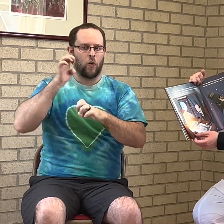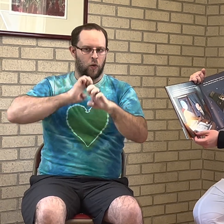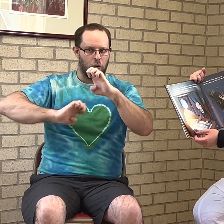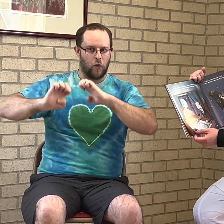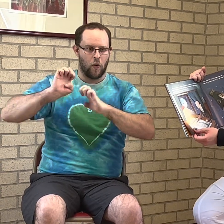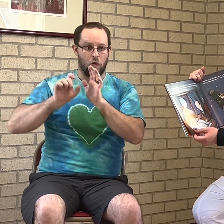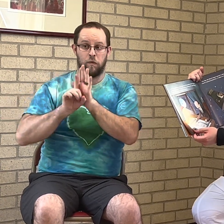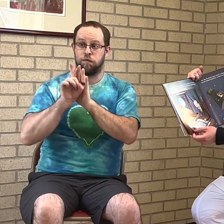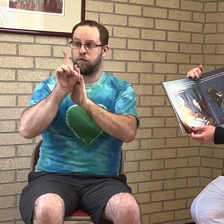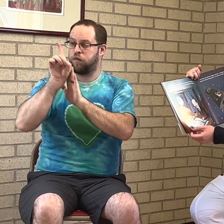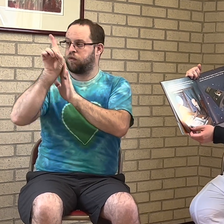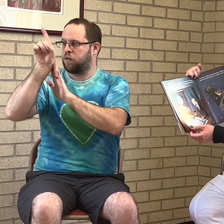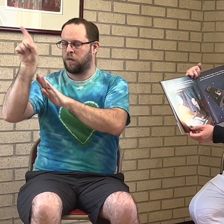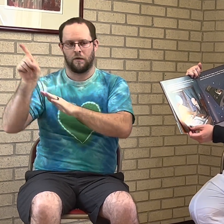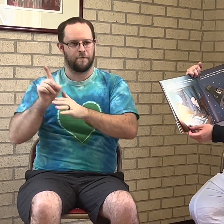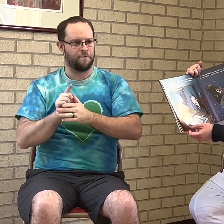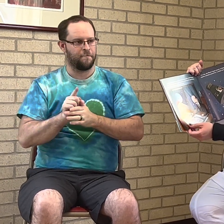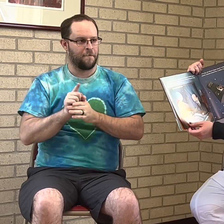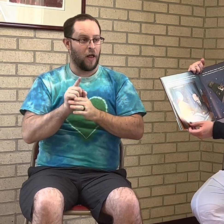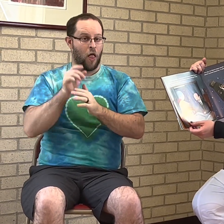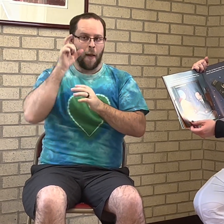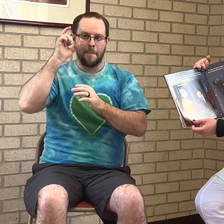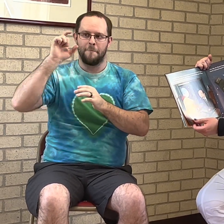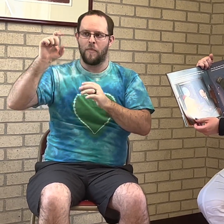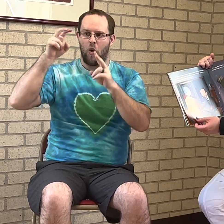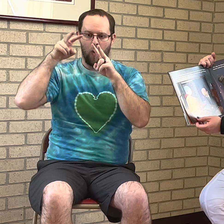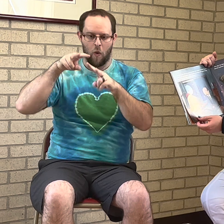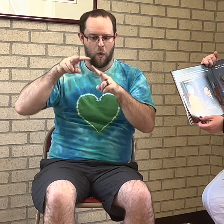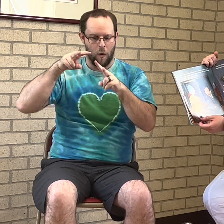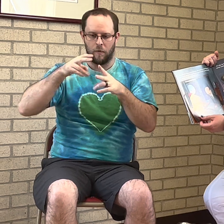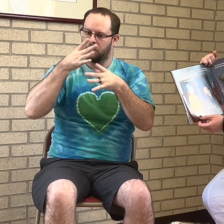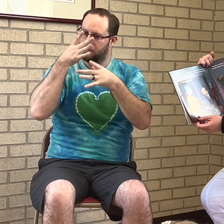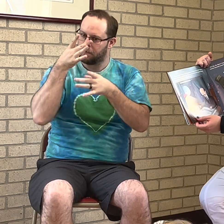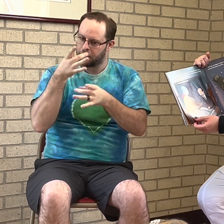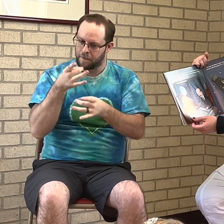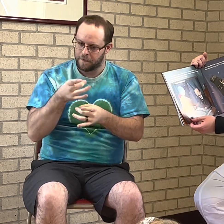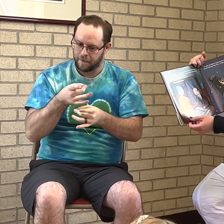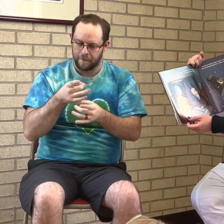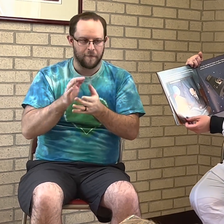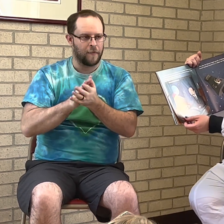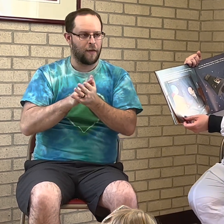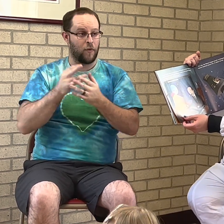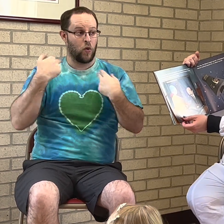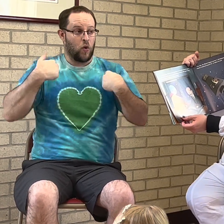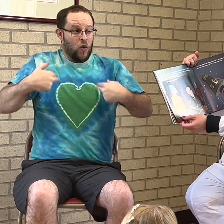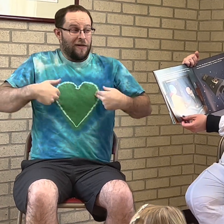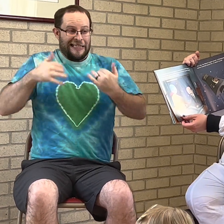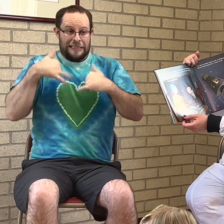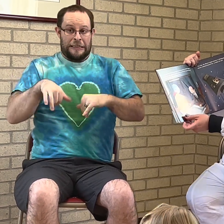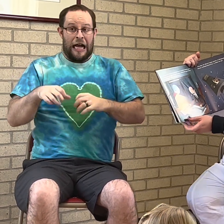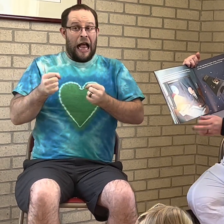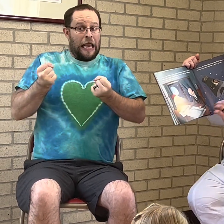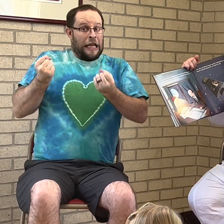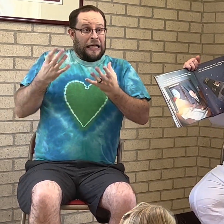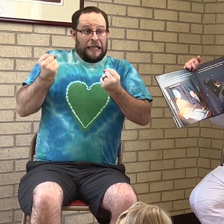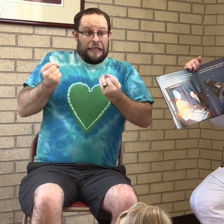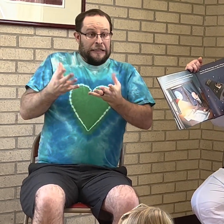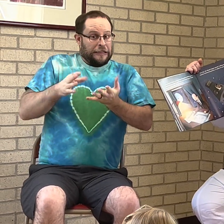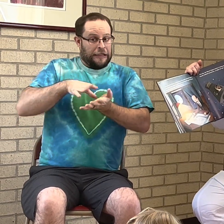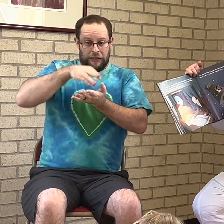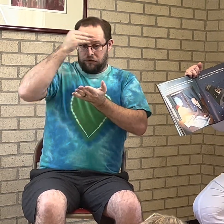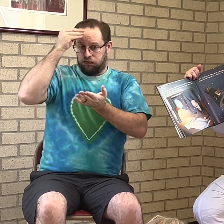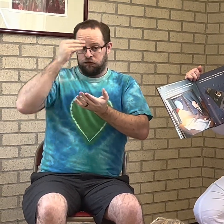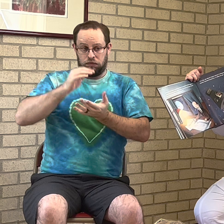rockets and the moon watched with great interest, but the humans still had a lot to learn.